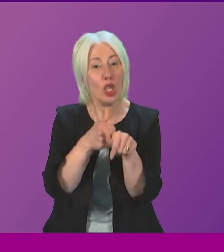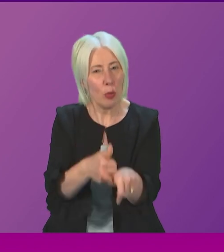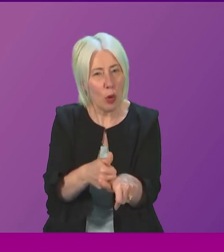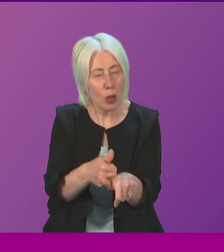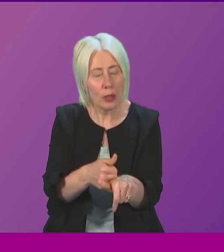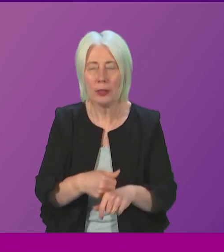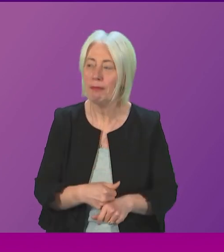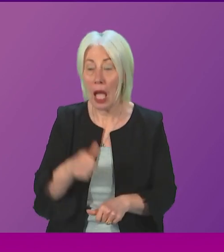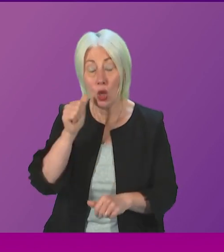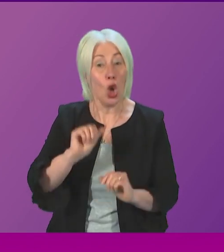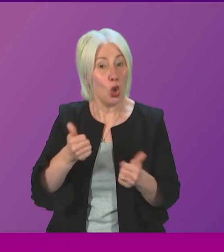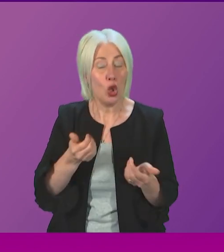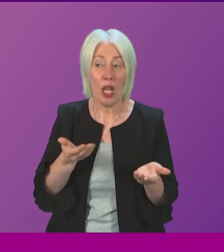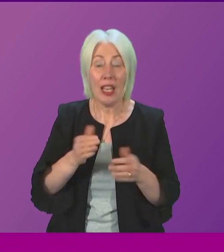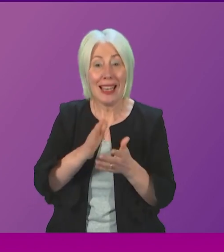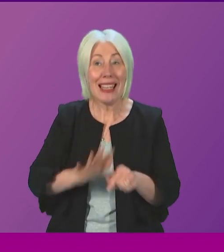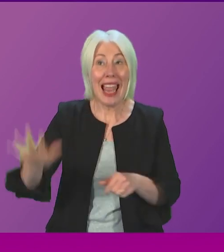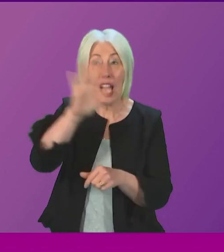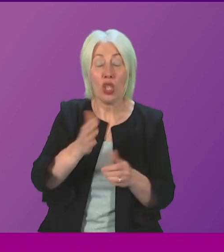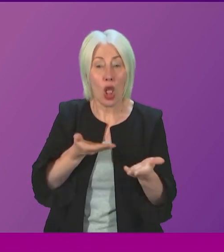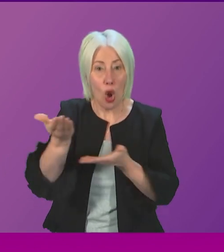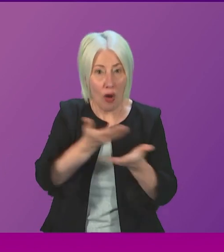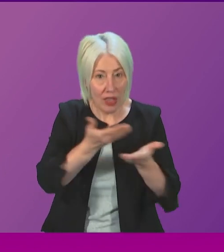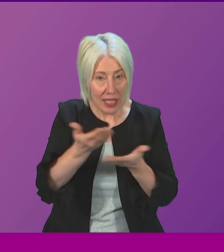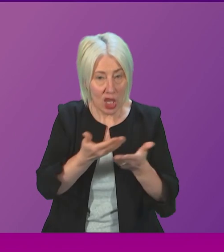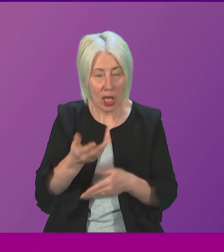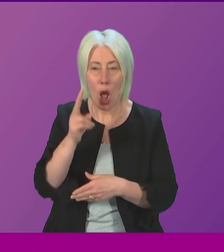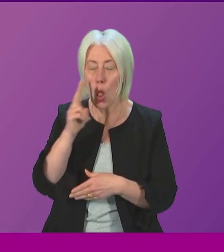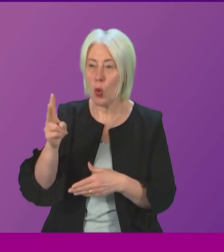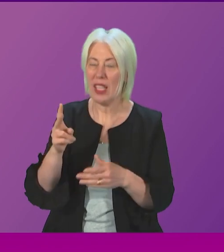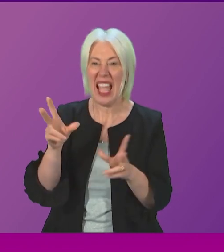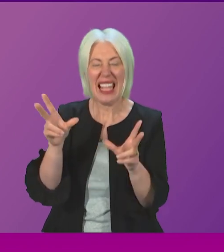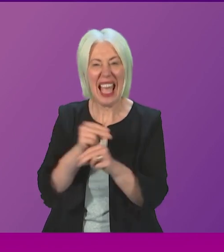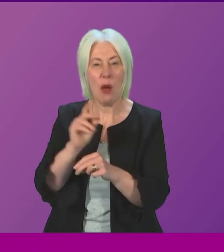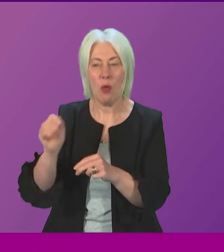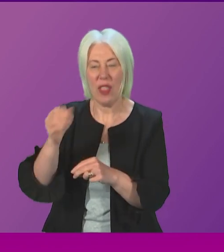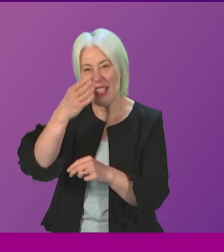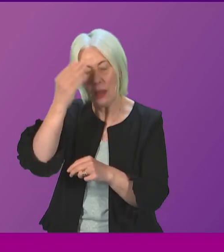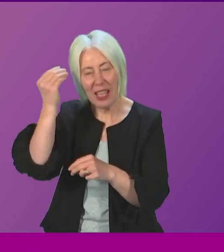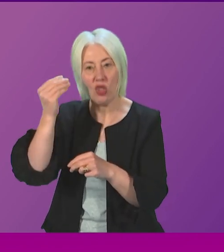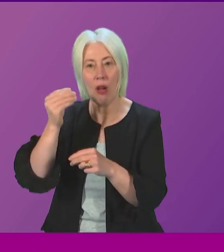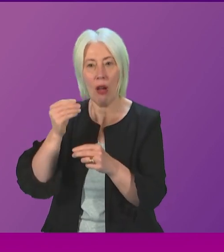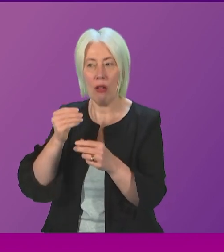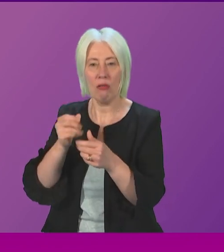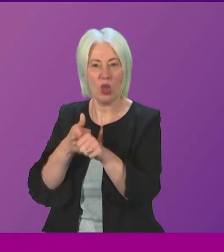conversation on the new strategy highlighted a gap between Scotland’s commitment on dementia policy and people’s experience of care.